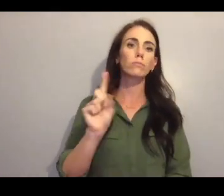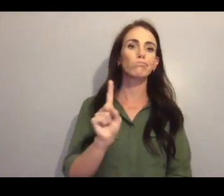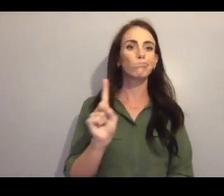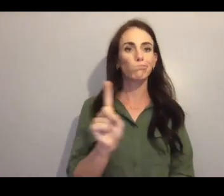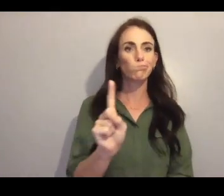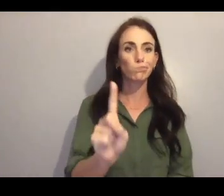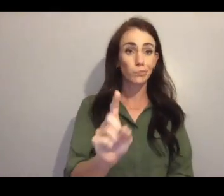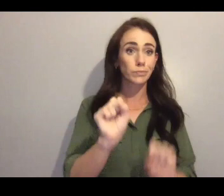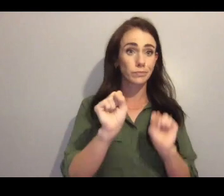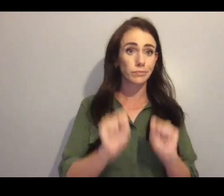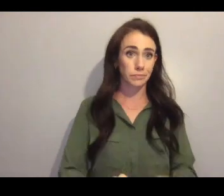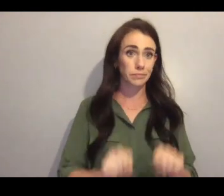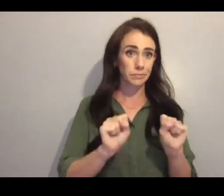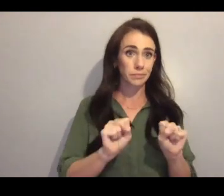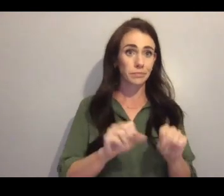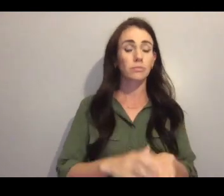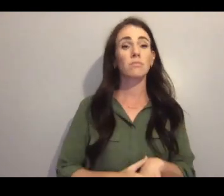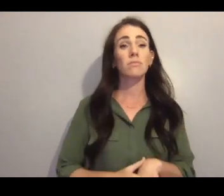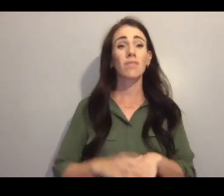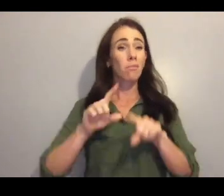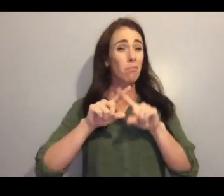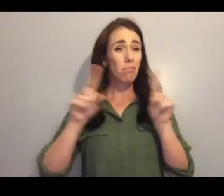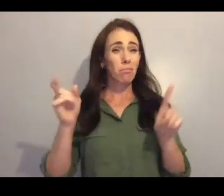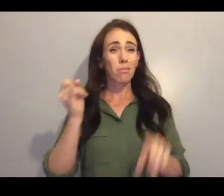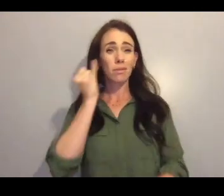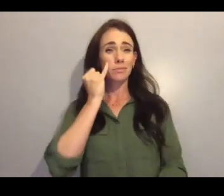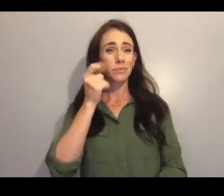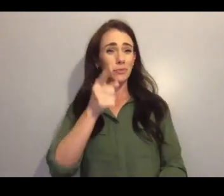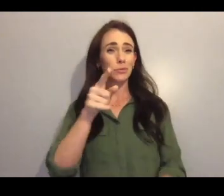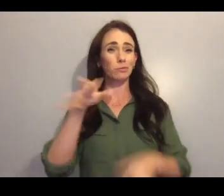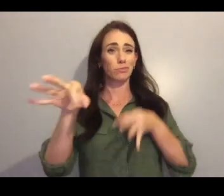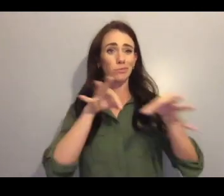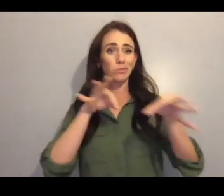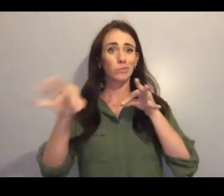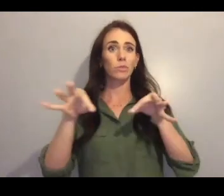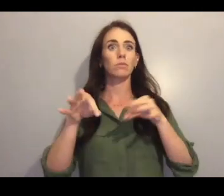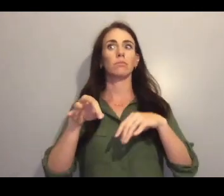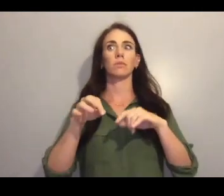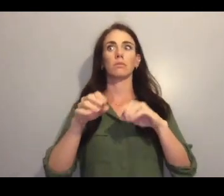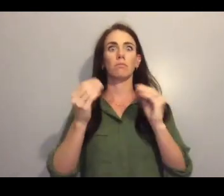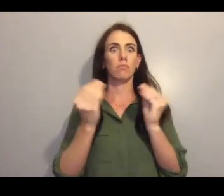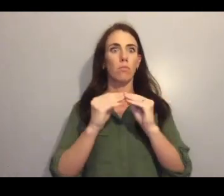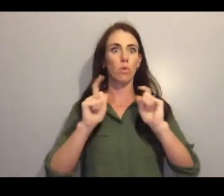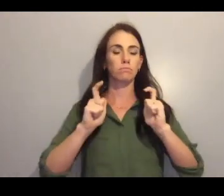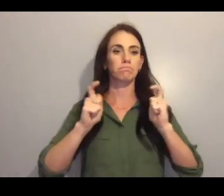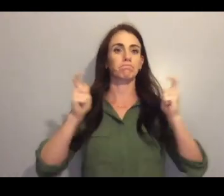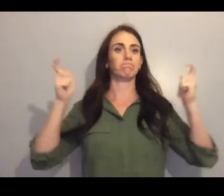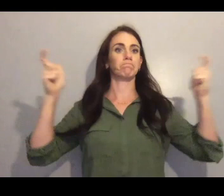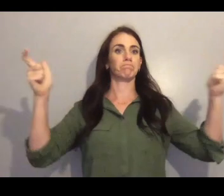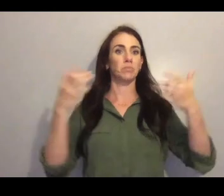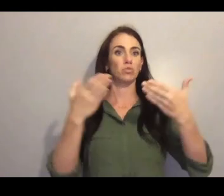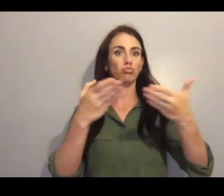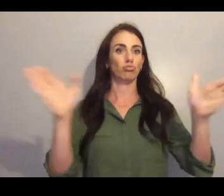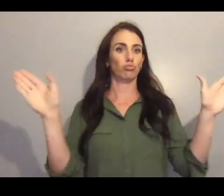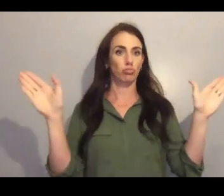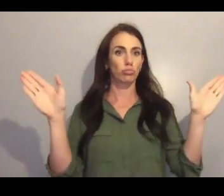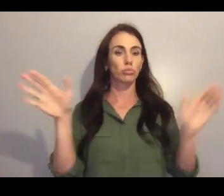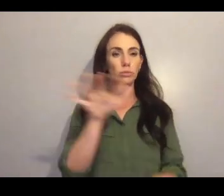classifiers either a car or person moving through that space. But if you wanted to describe a much larger